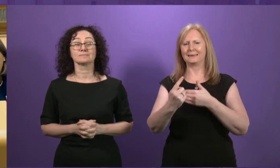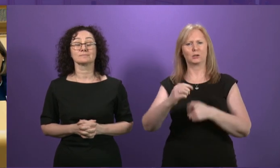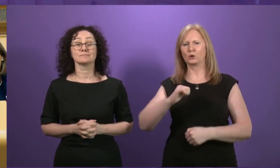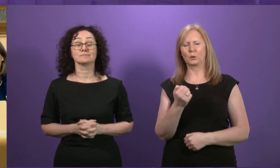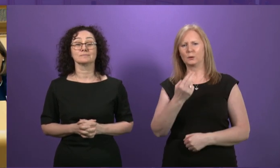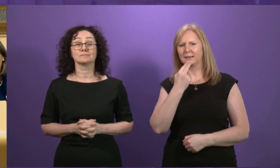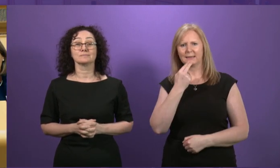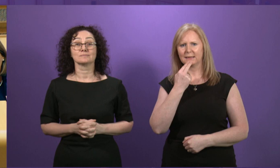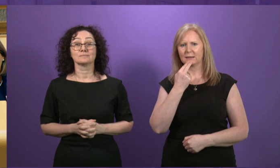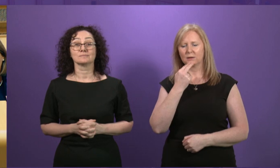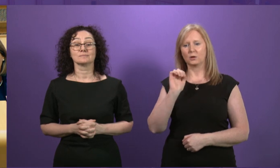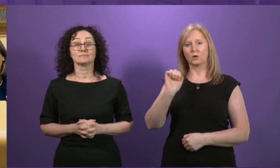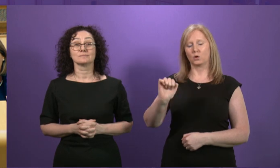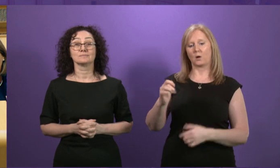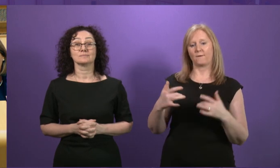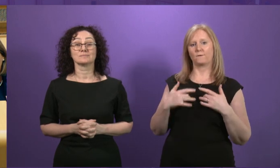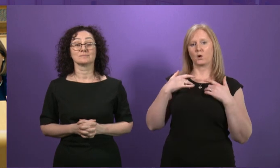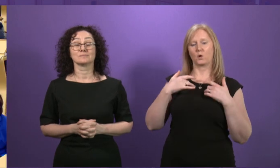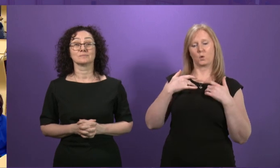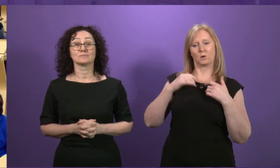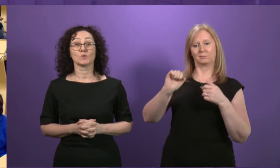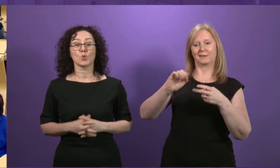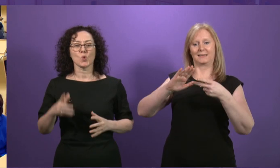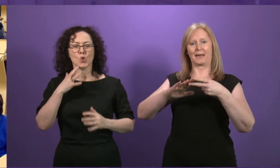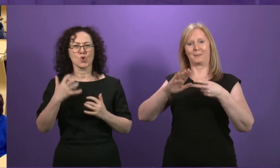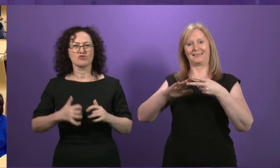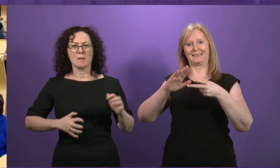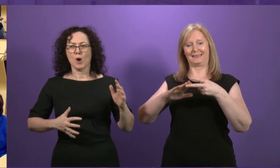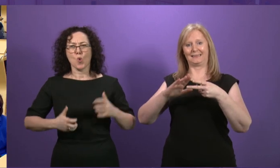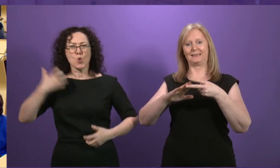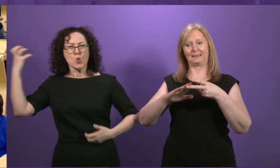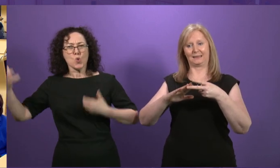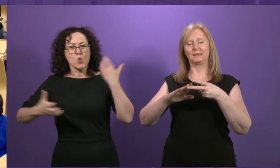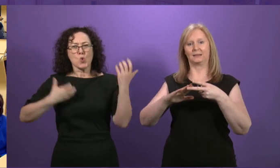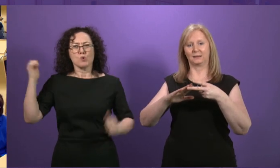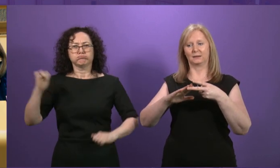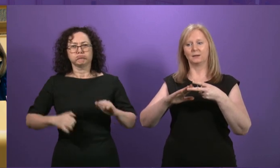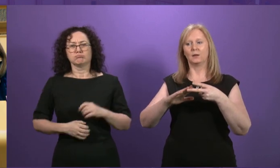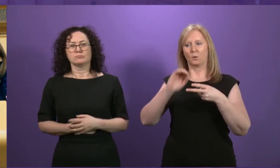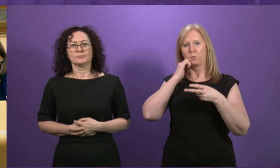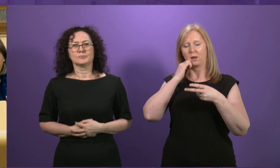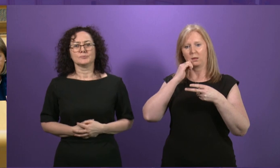the views of her errant deputy, will the First Minister rule out that divisive plan?